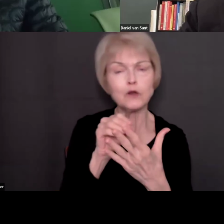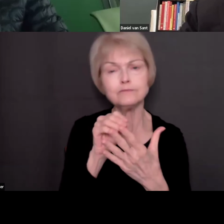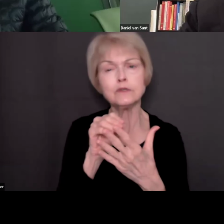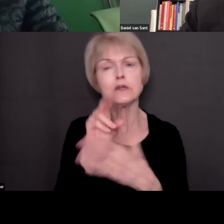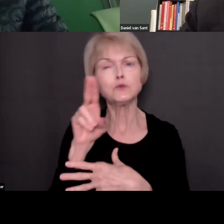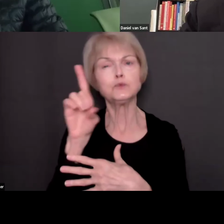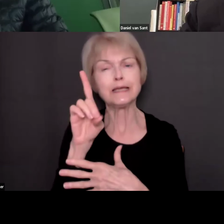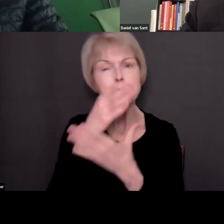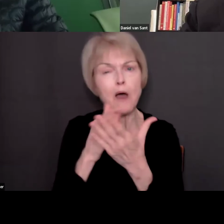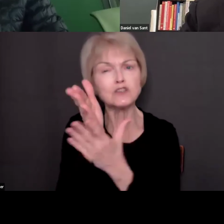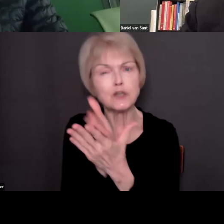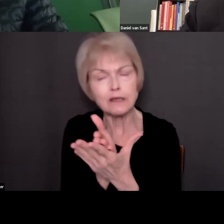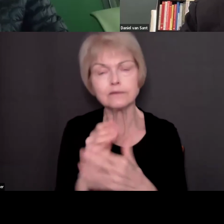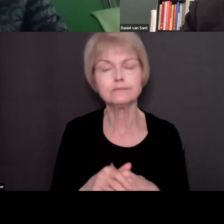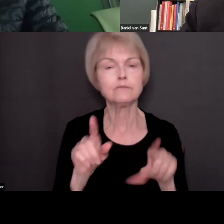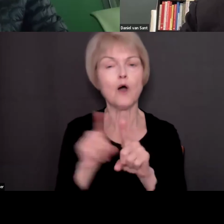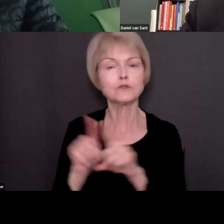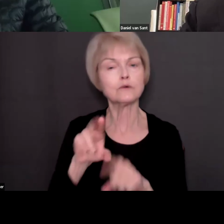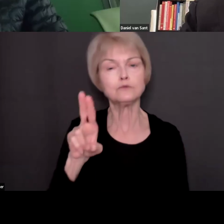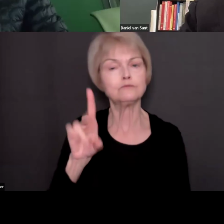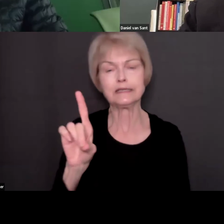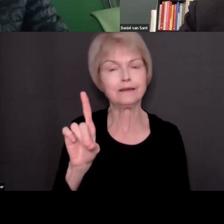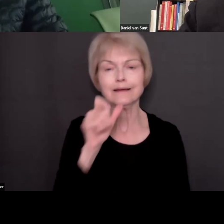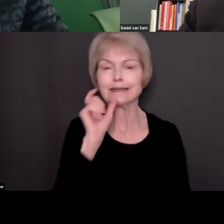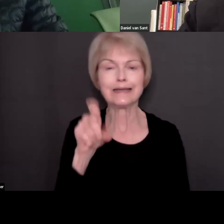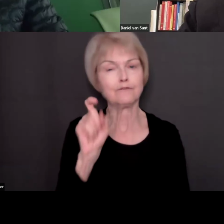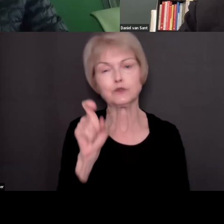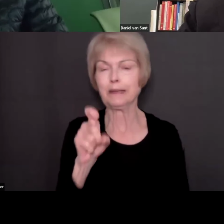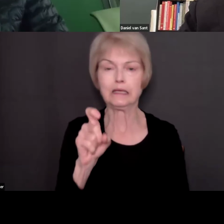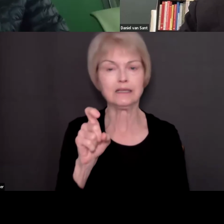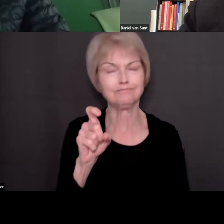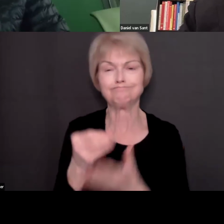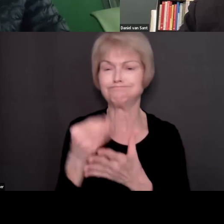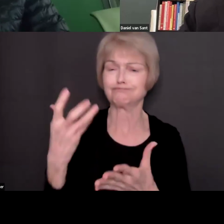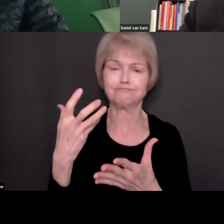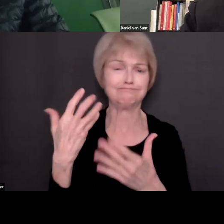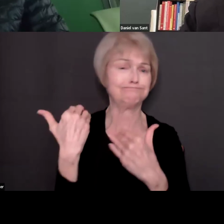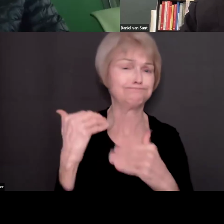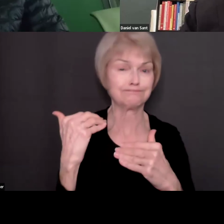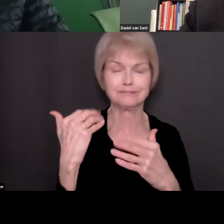and learning that universal design does not have to be cost prohibitive. Before we dive in,